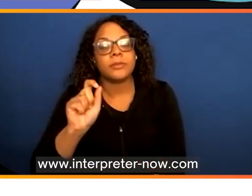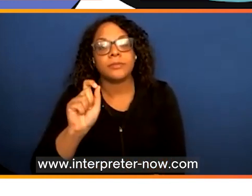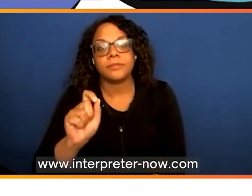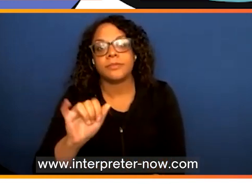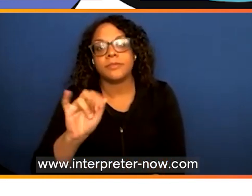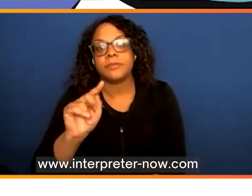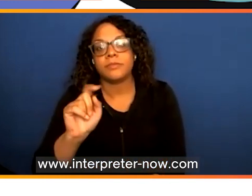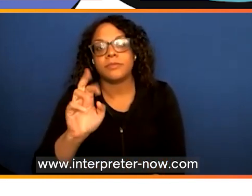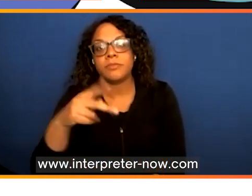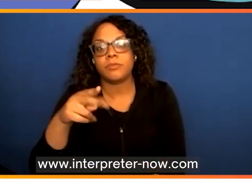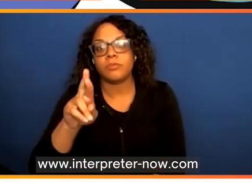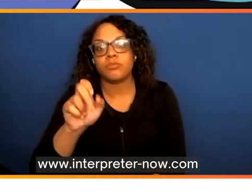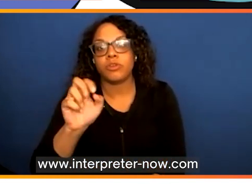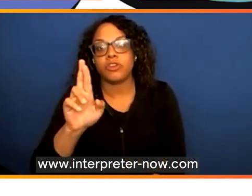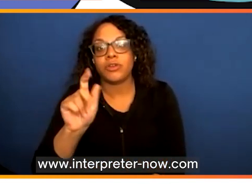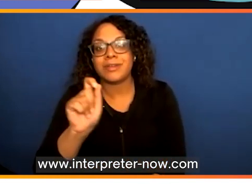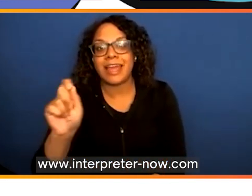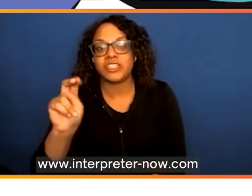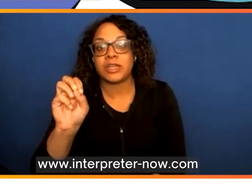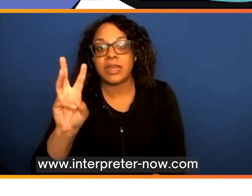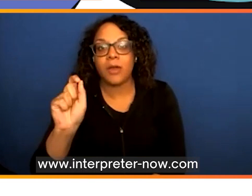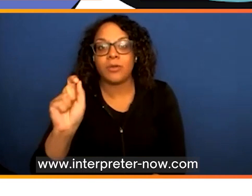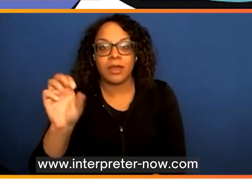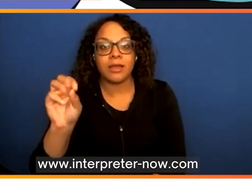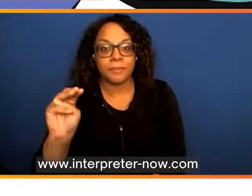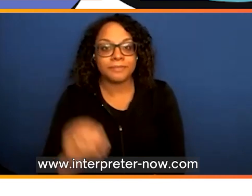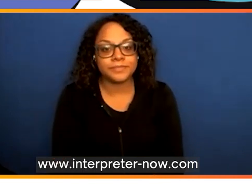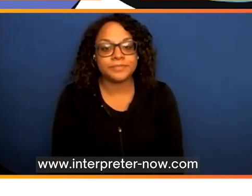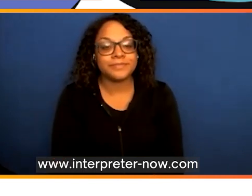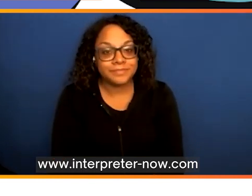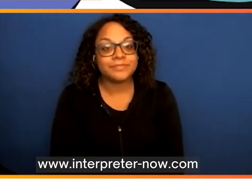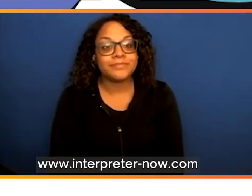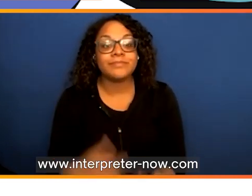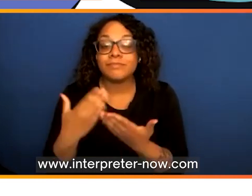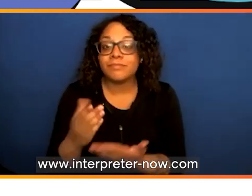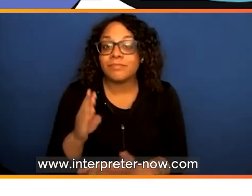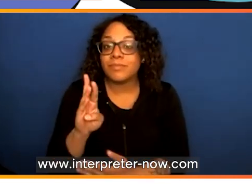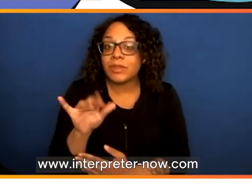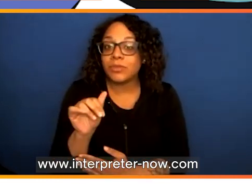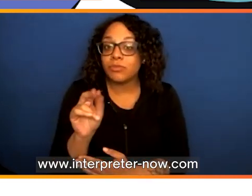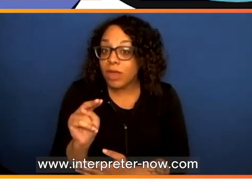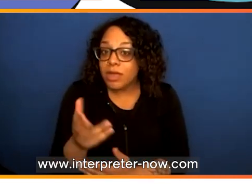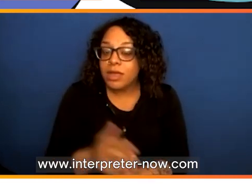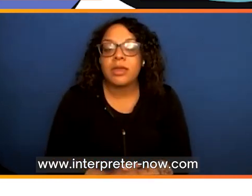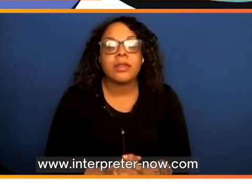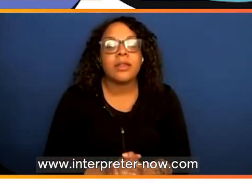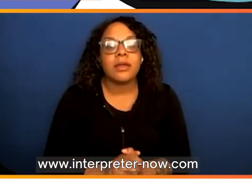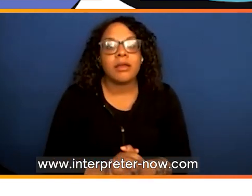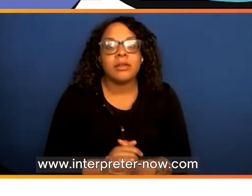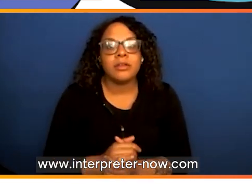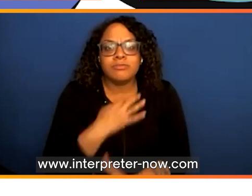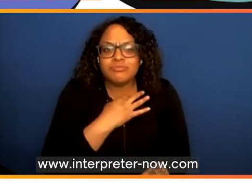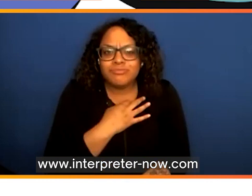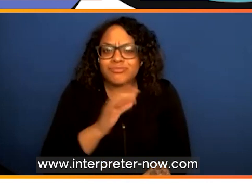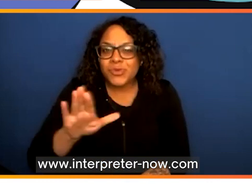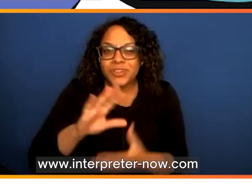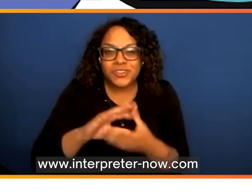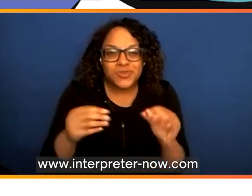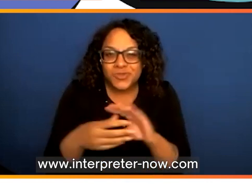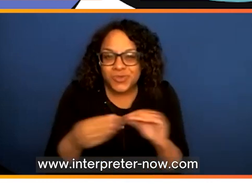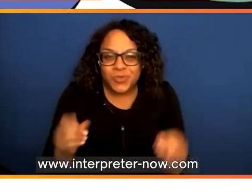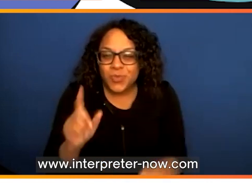All right, Brian. So we'd love to know from you what your story is. Where did you grow